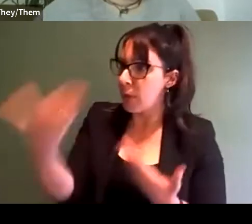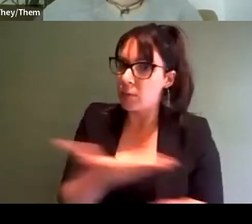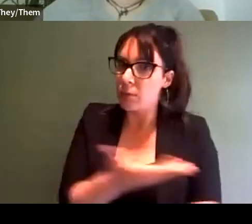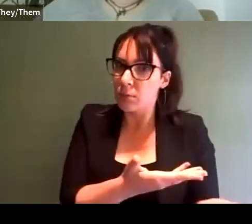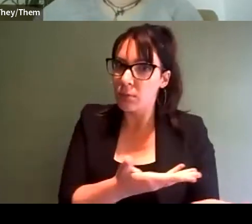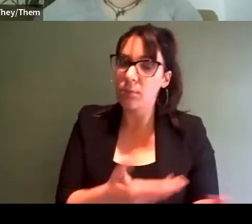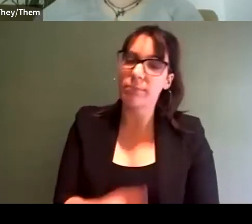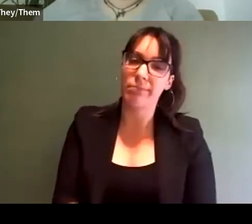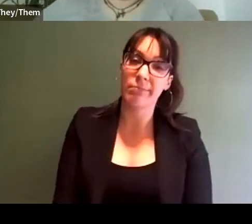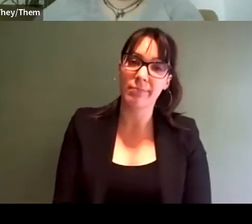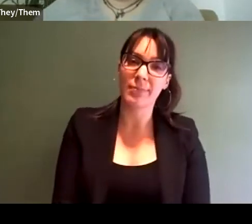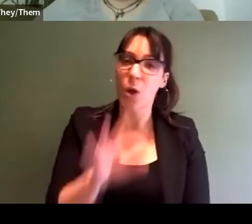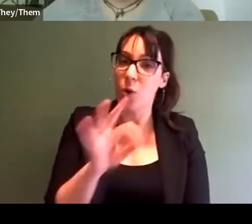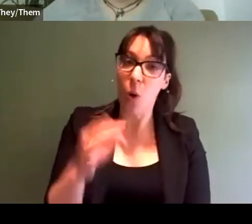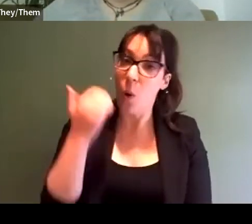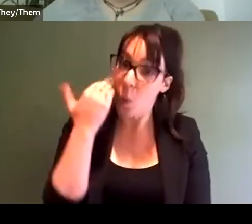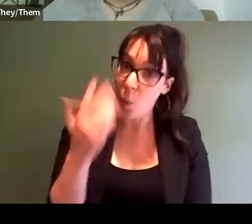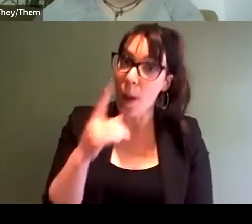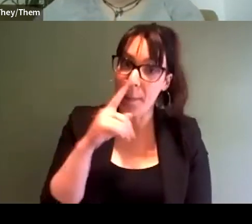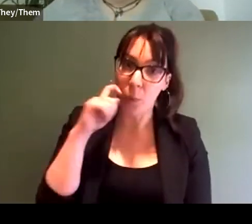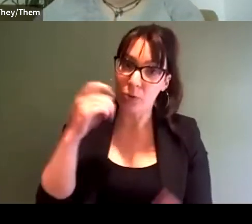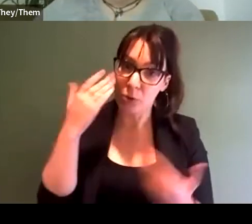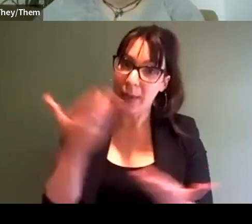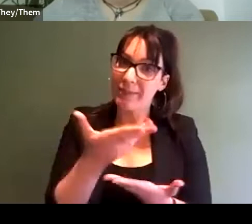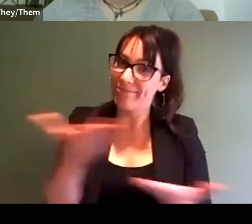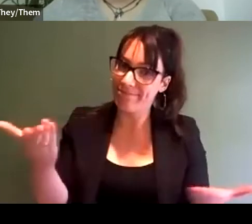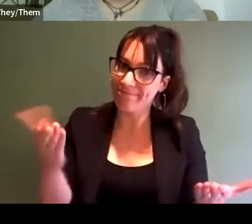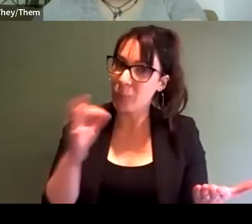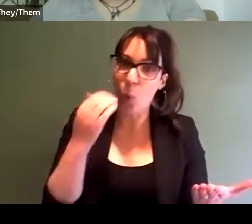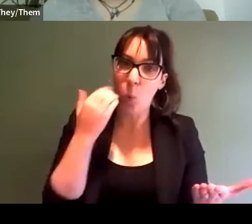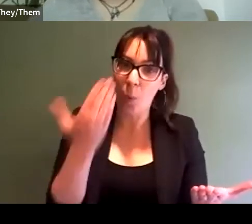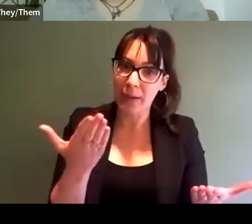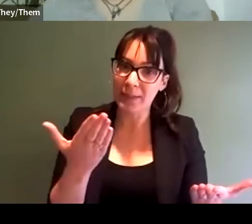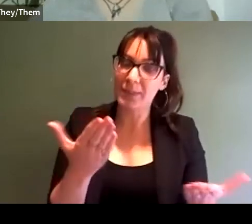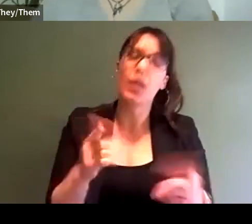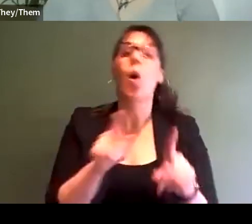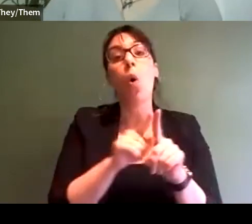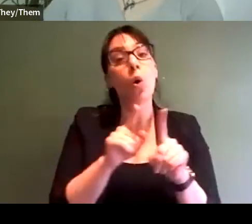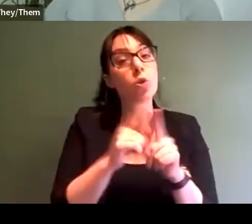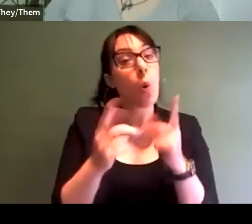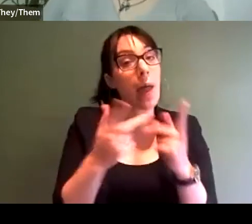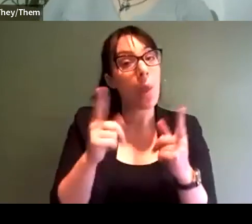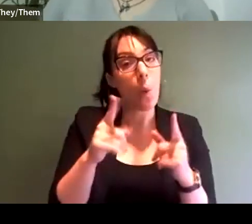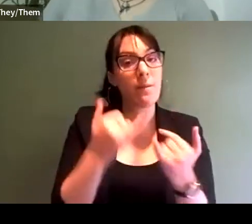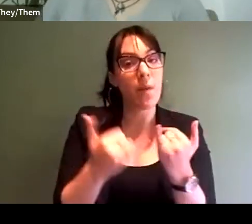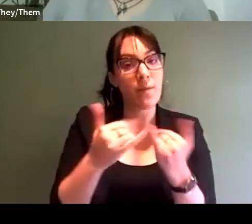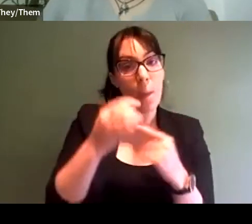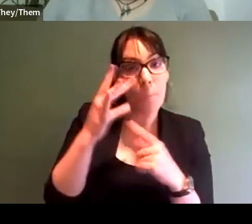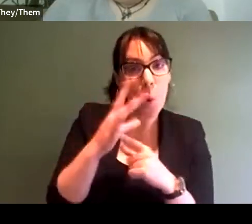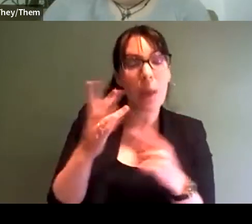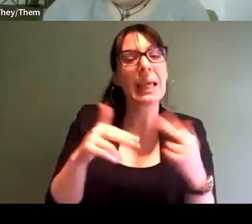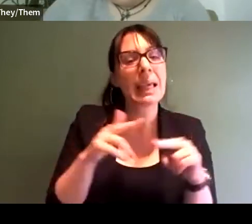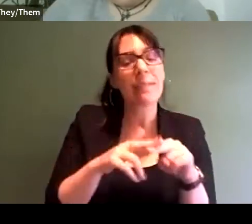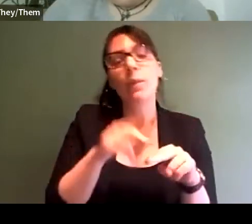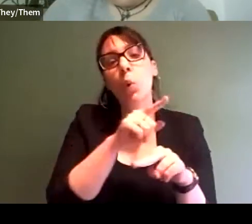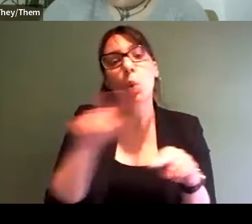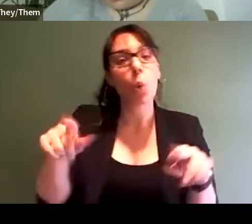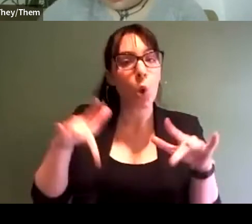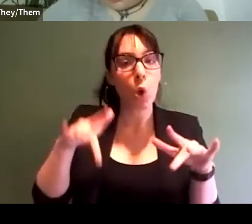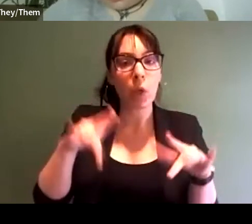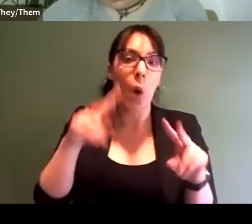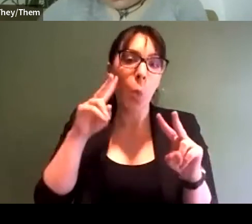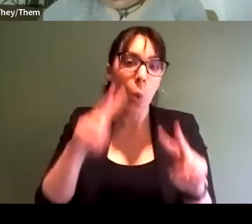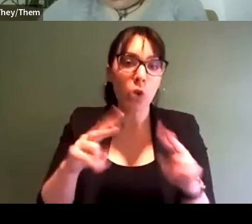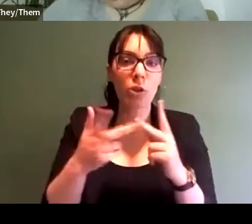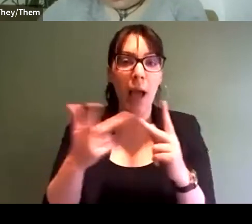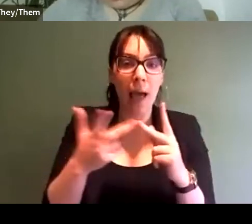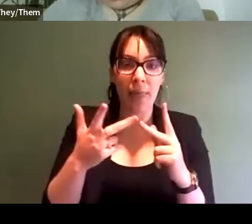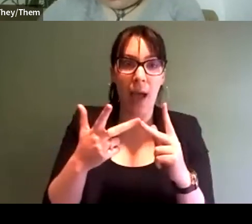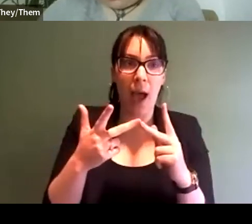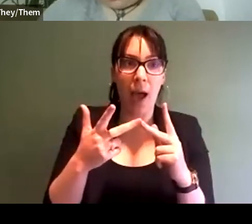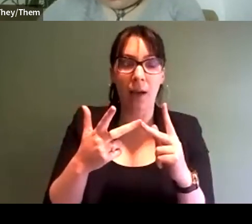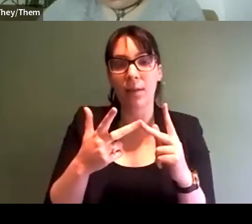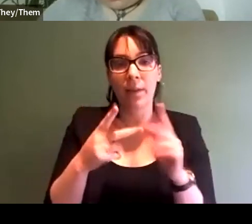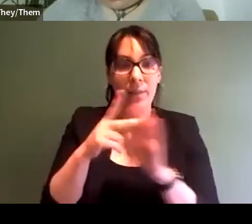I'm, I guess something that's really important that I have written down here so for context for people who haven't watched this service series or seen me before.